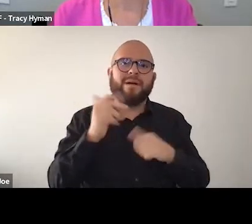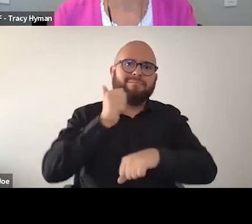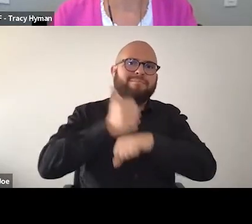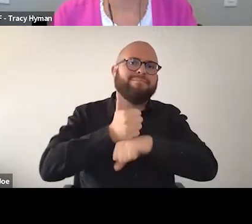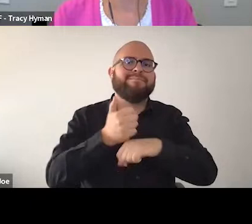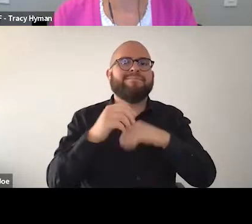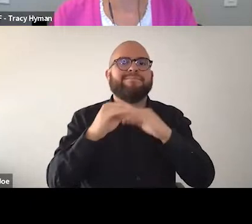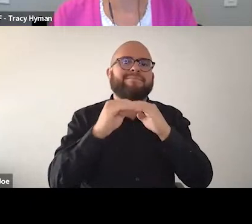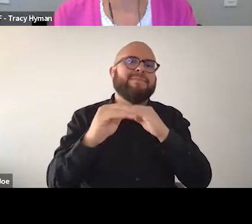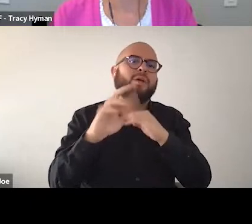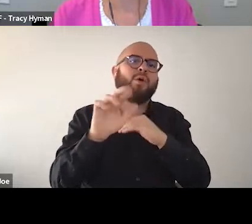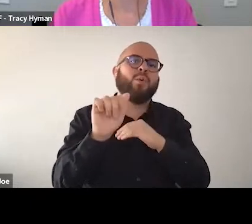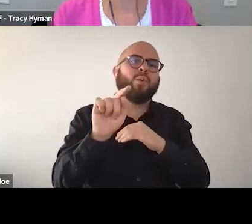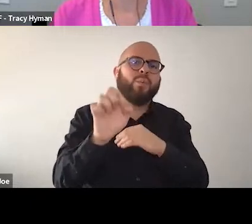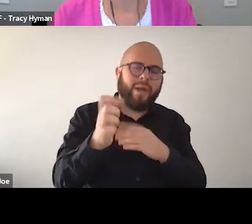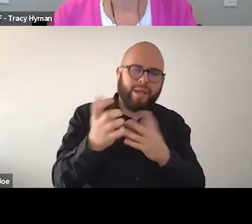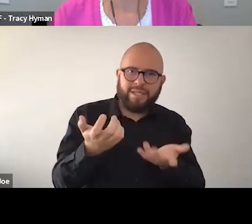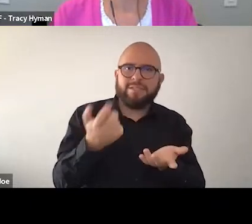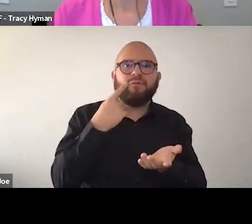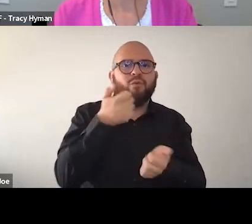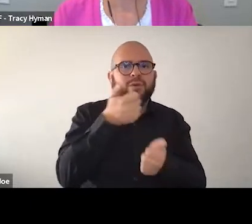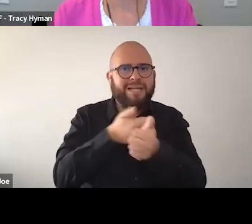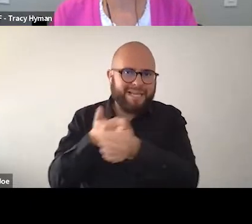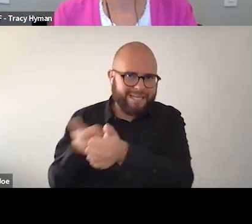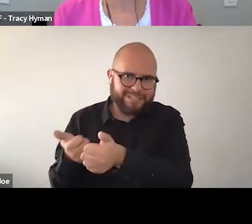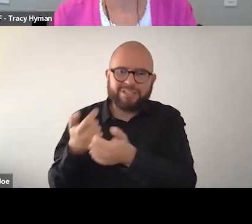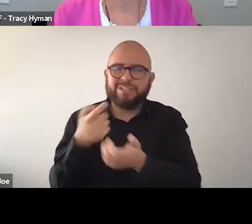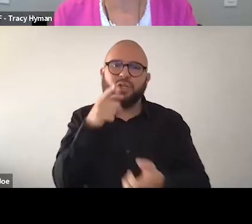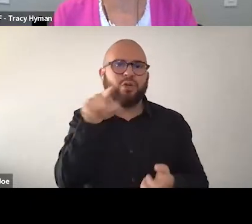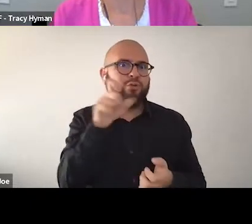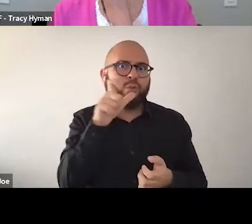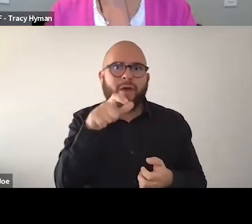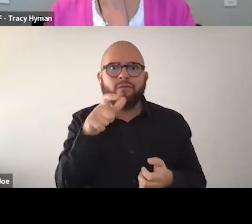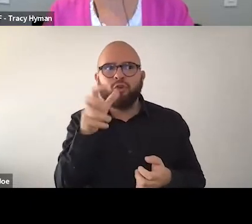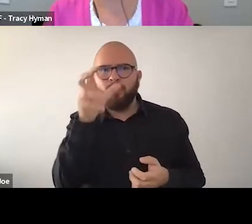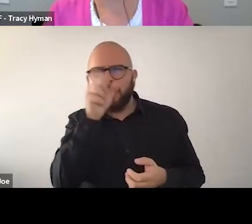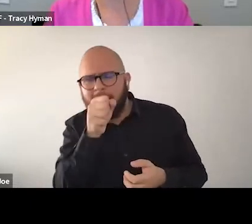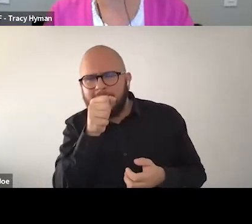You do not have to, again, guess at where they may air it